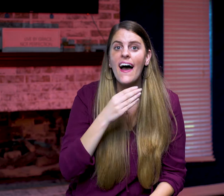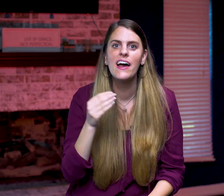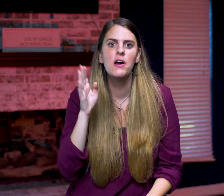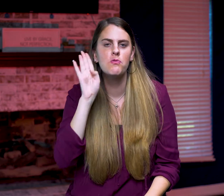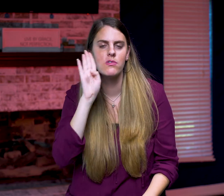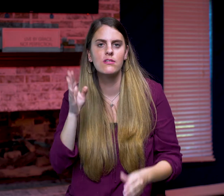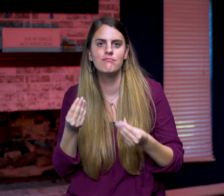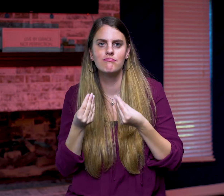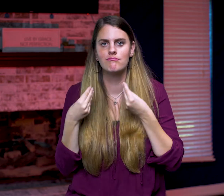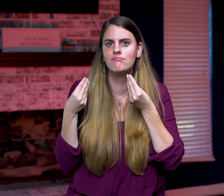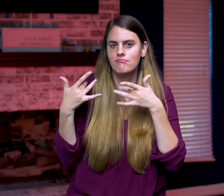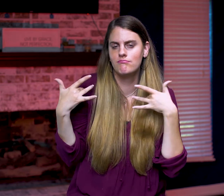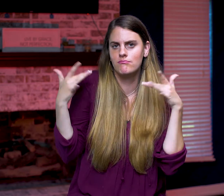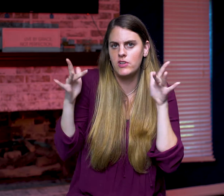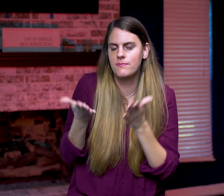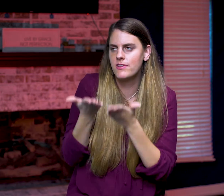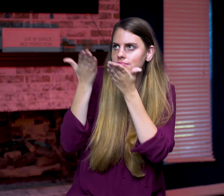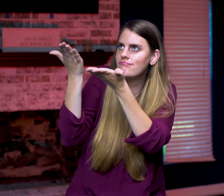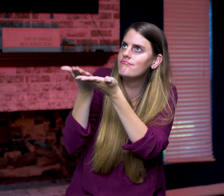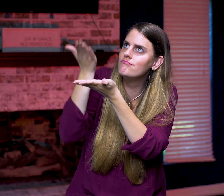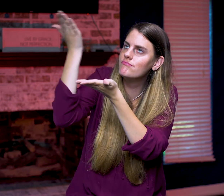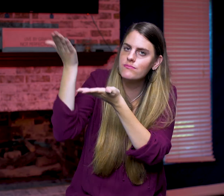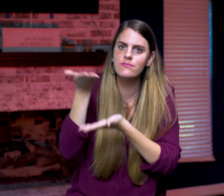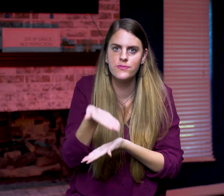and make their sacrifices there.